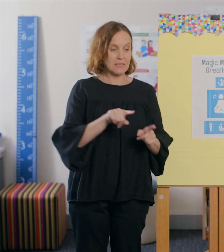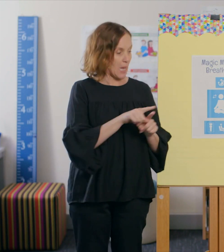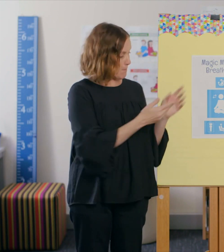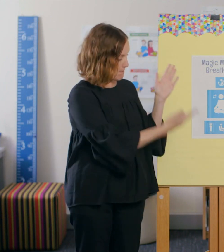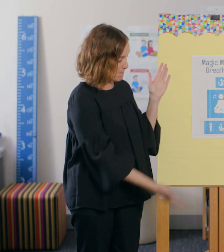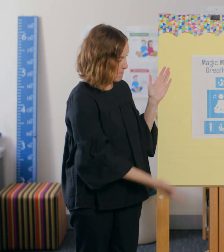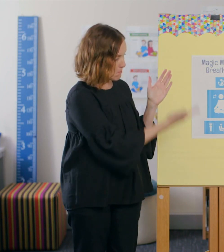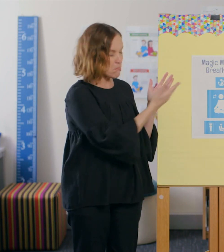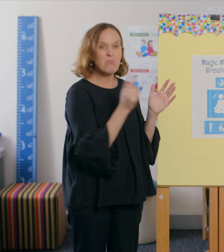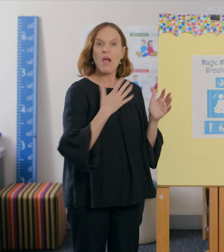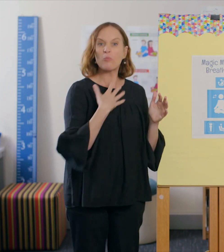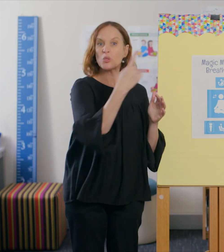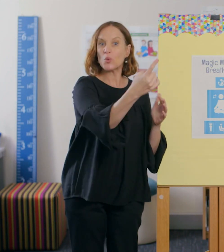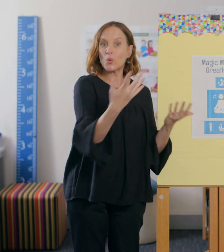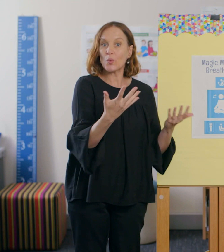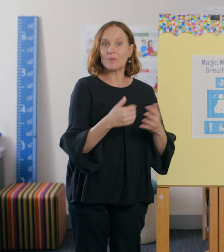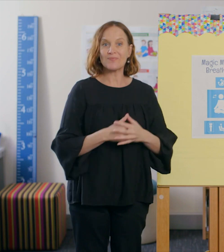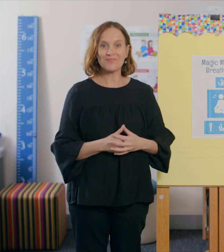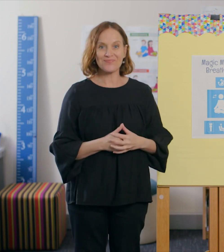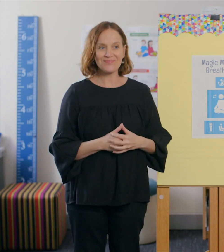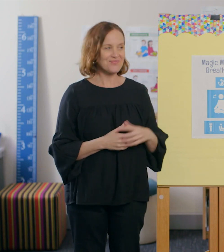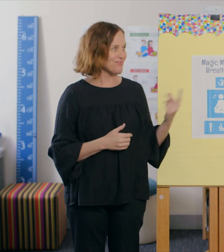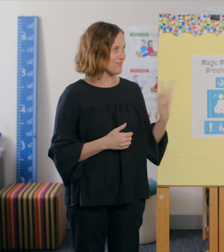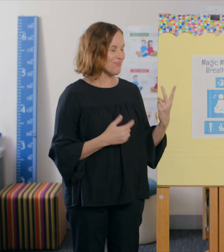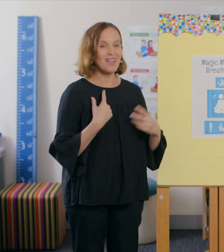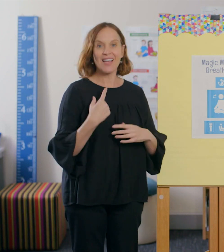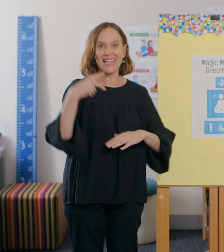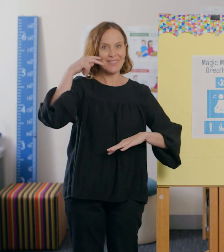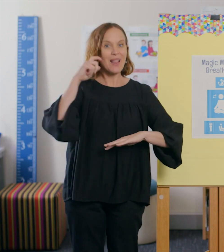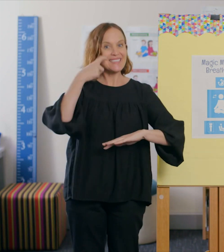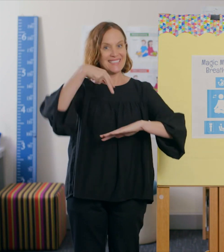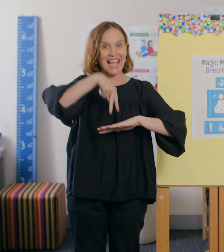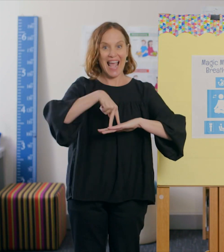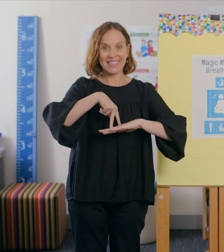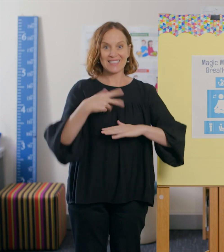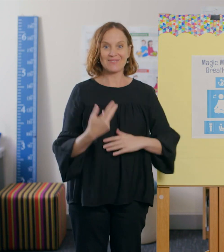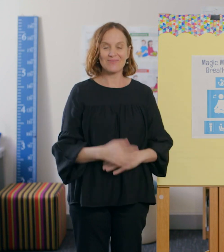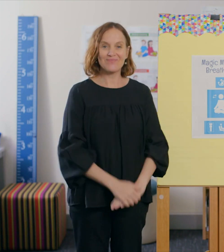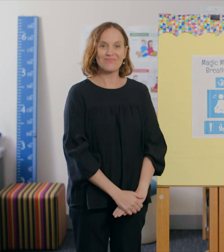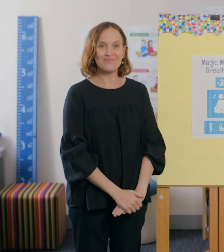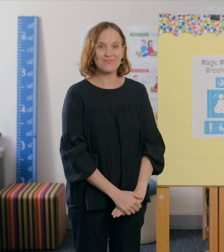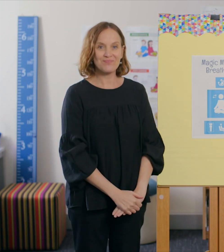Whatever suits you. We're going to be standing up today.